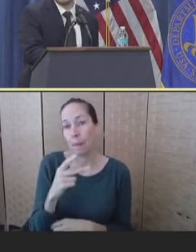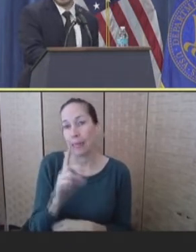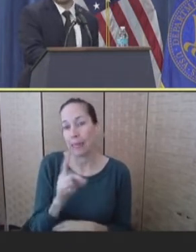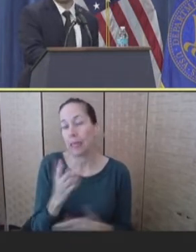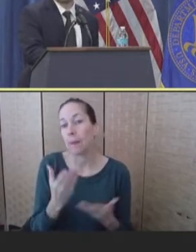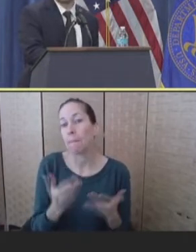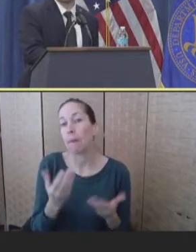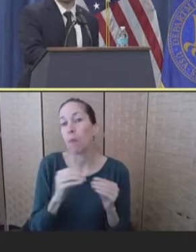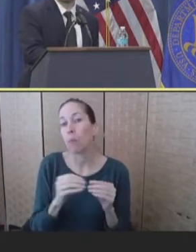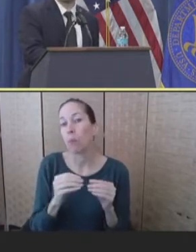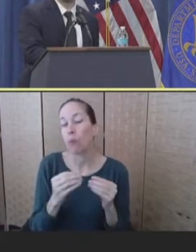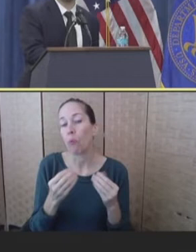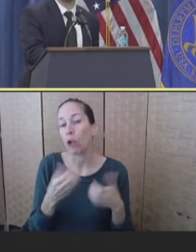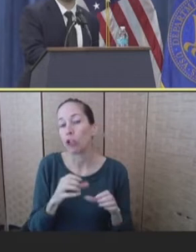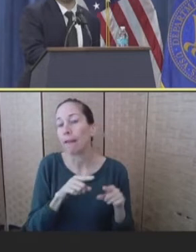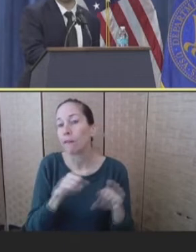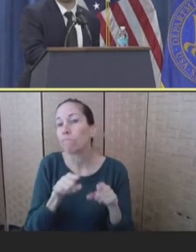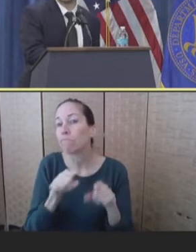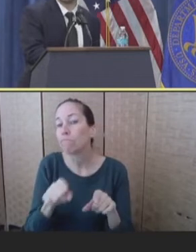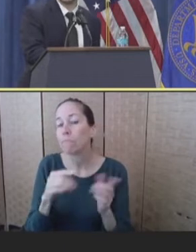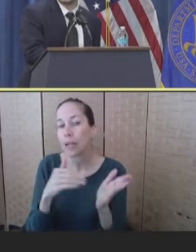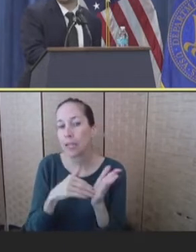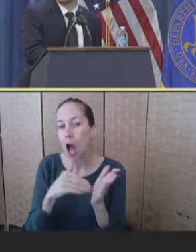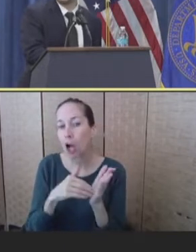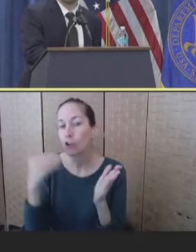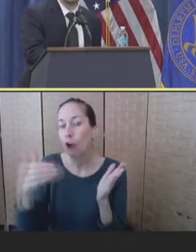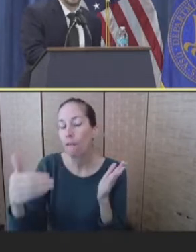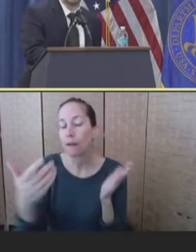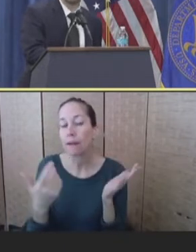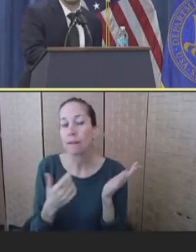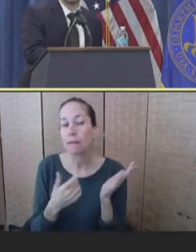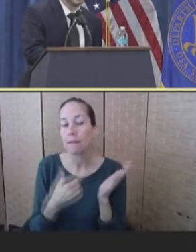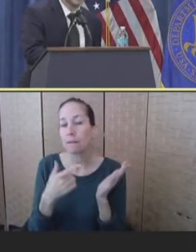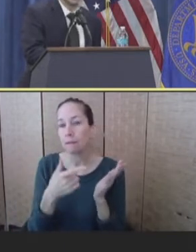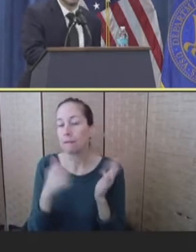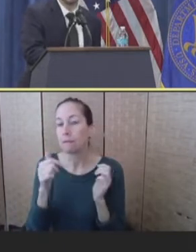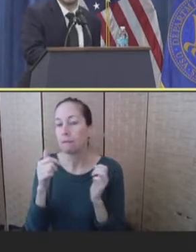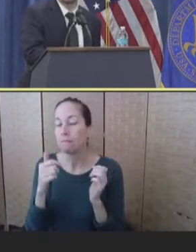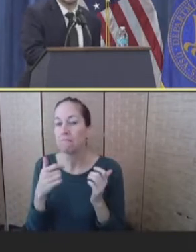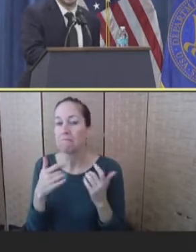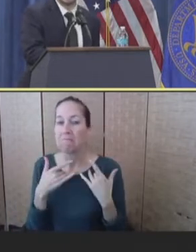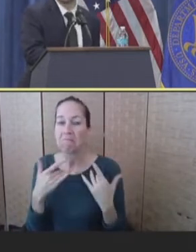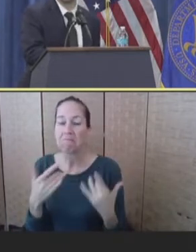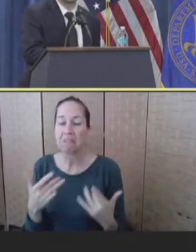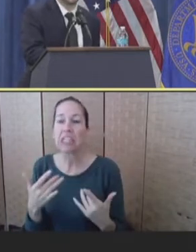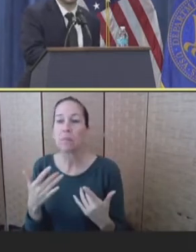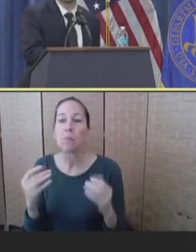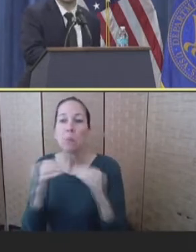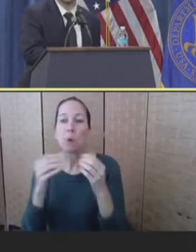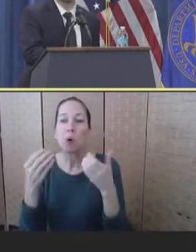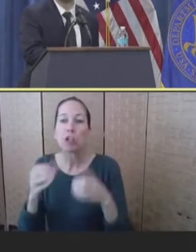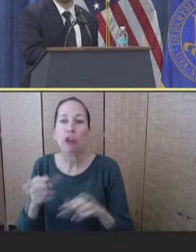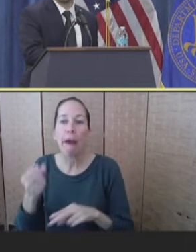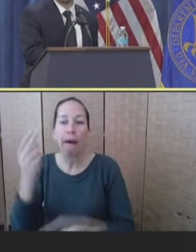More healthcare exposure might be more likely to get the jab, right, to get influenza vaccinations or some other vaccine.